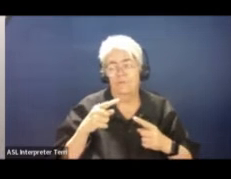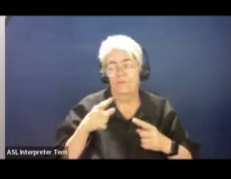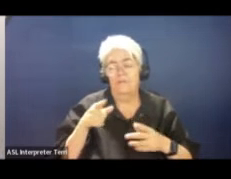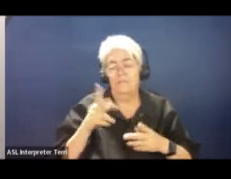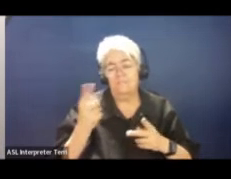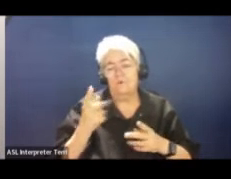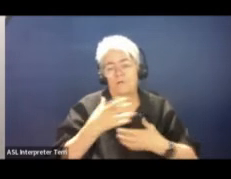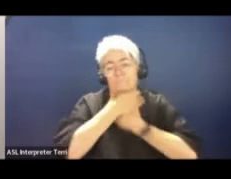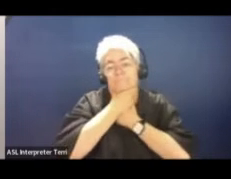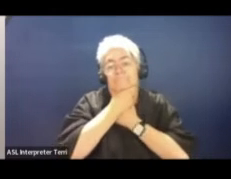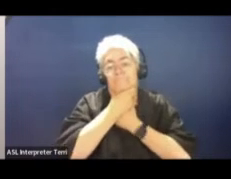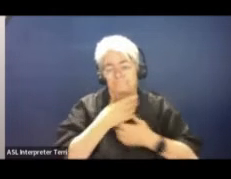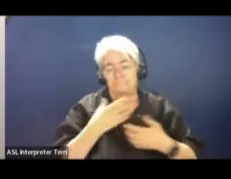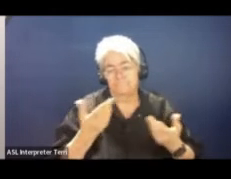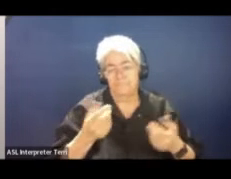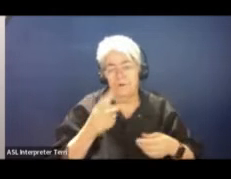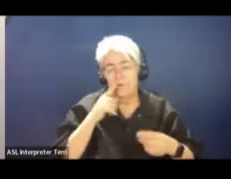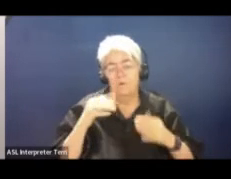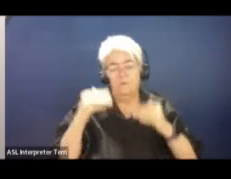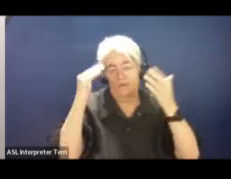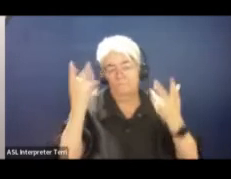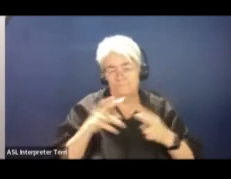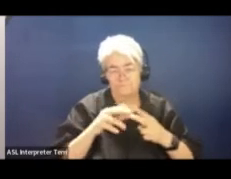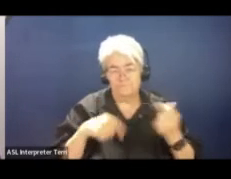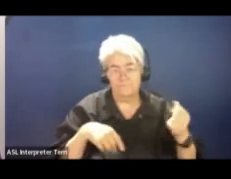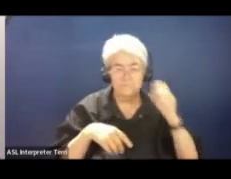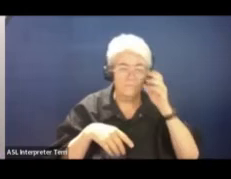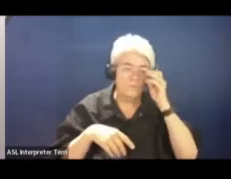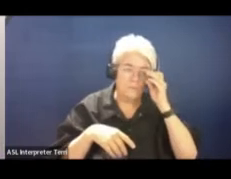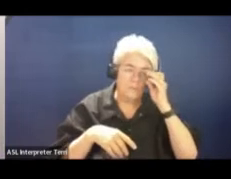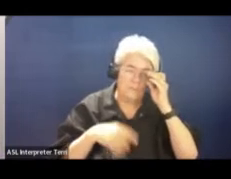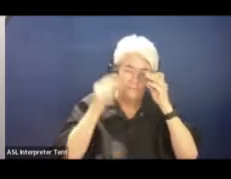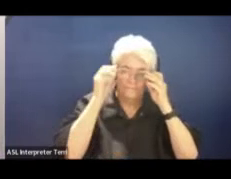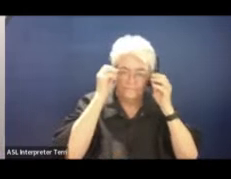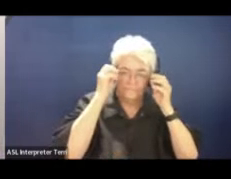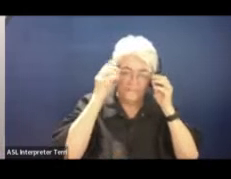identified. And earlier I mentioned about our engagement